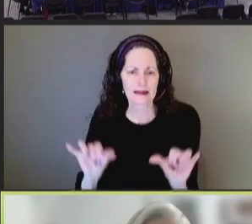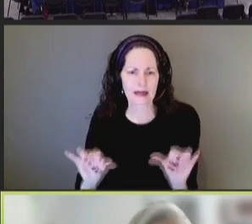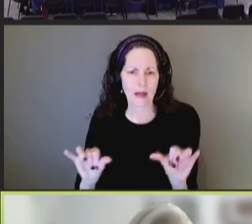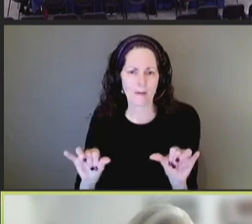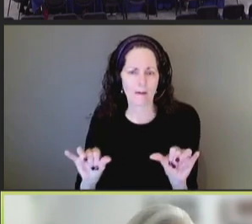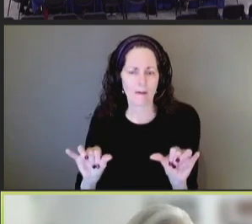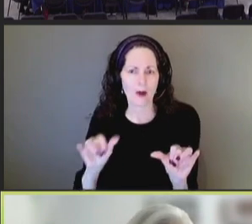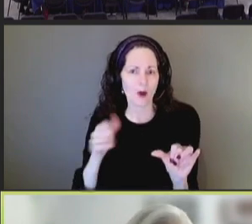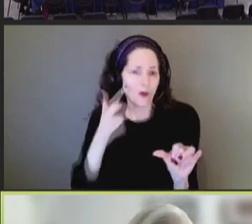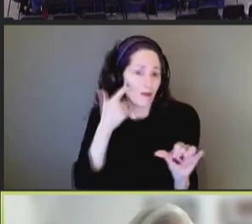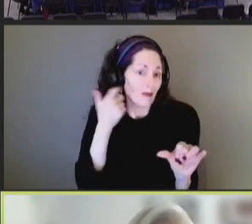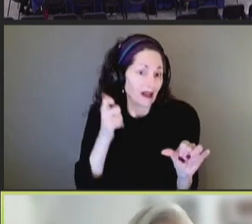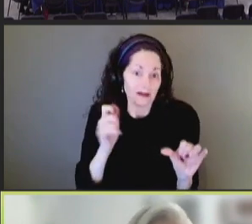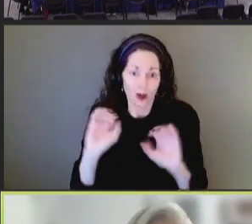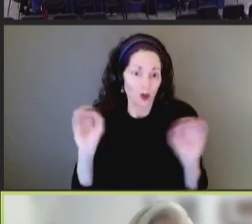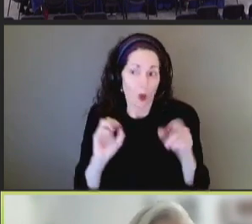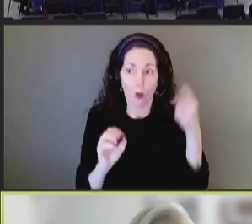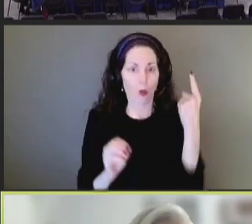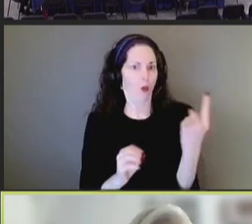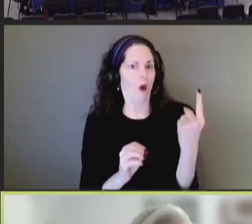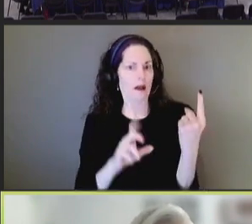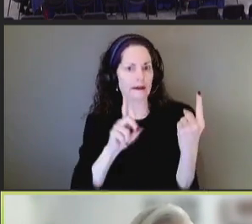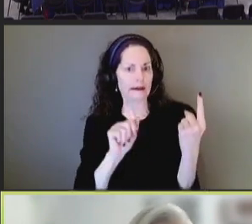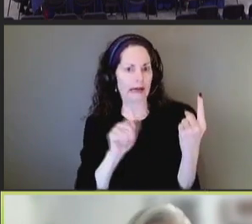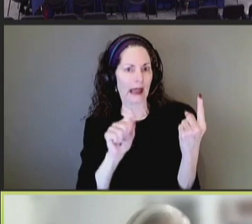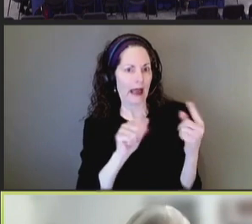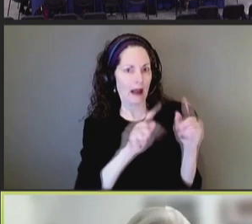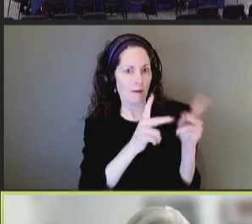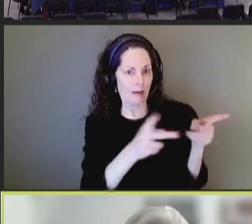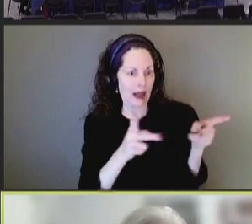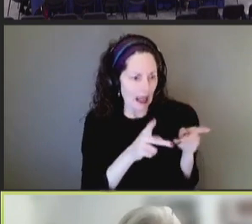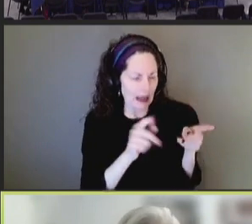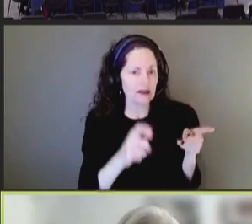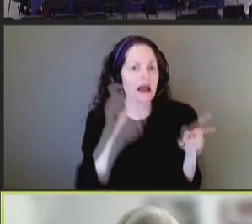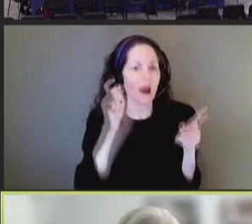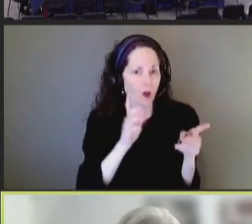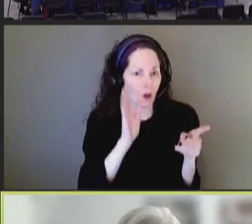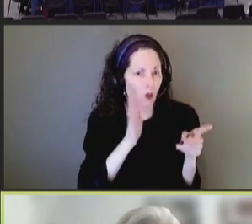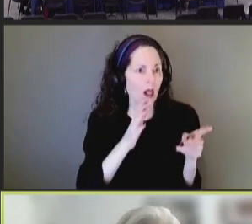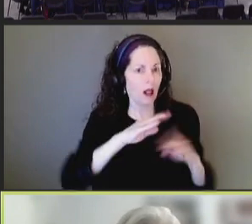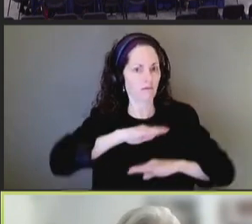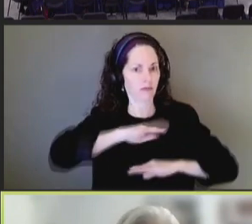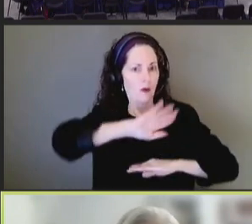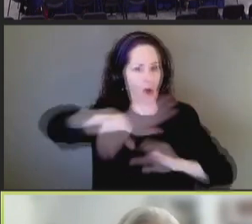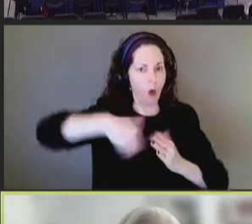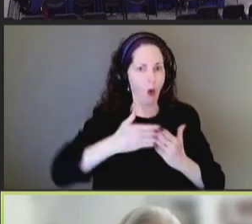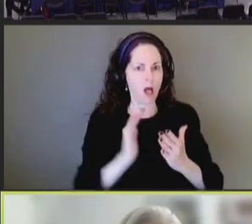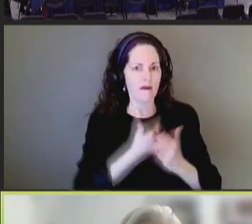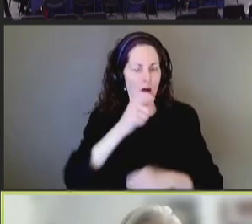of our needs. So, we take advantage of multiple data systems that are available to us to help